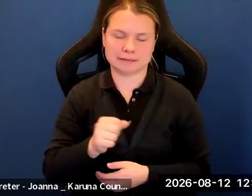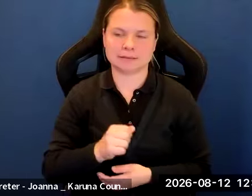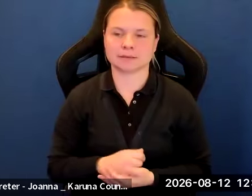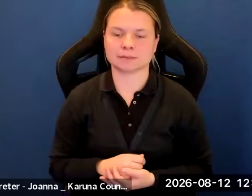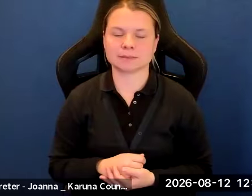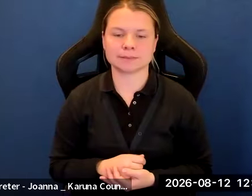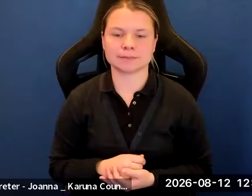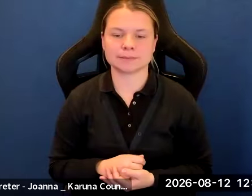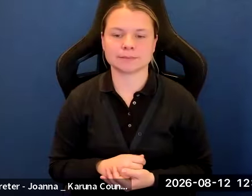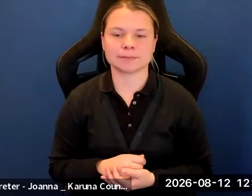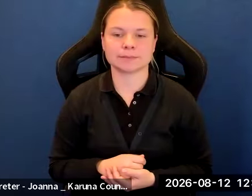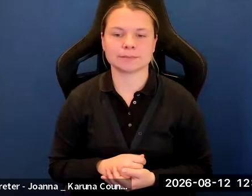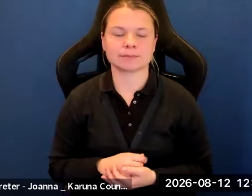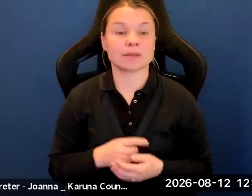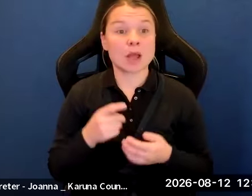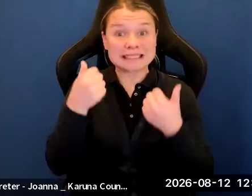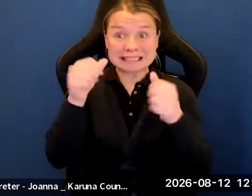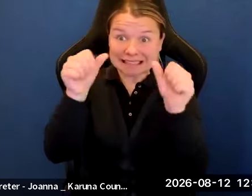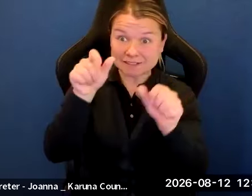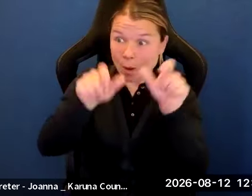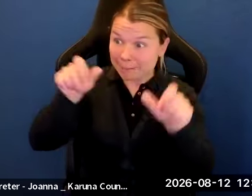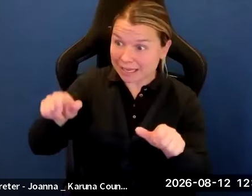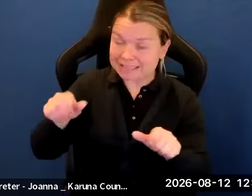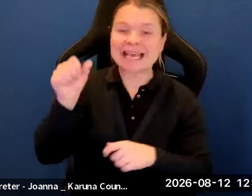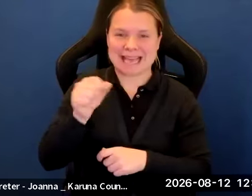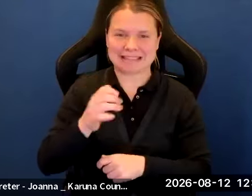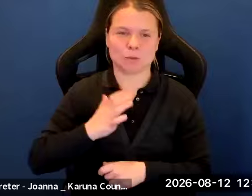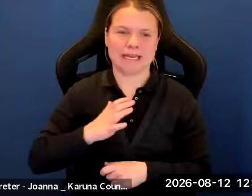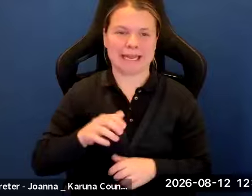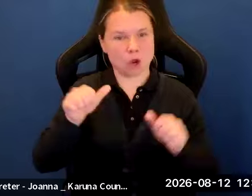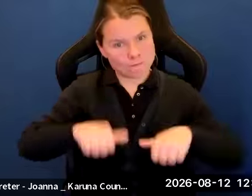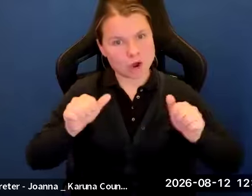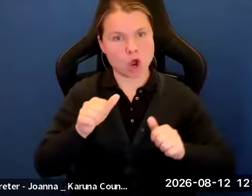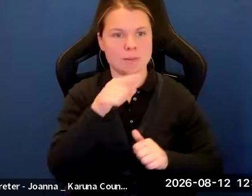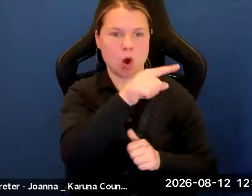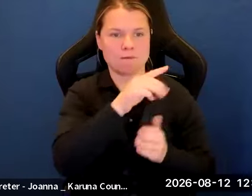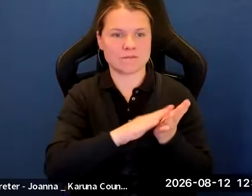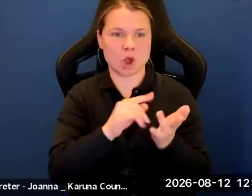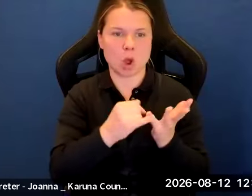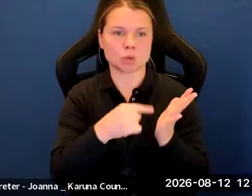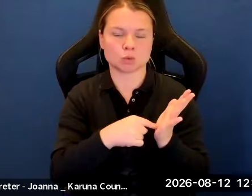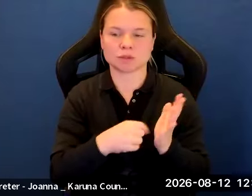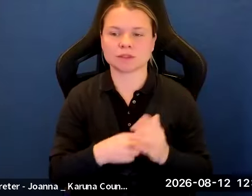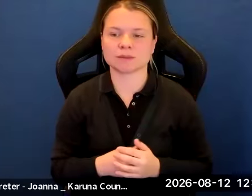support but you don't need official confirmation from the host institution until - at application stage. That will